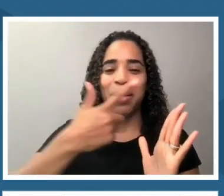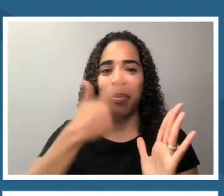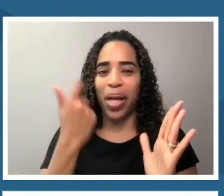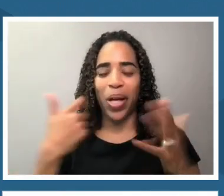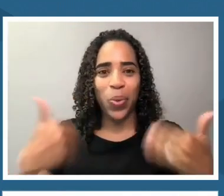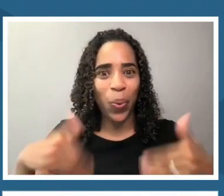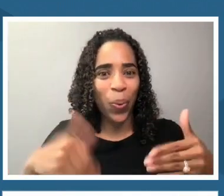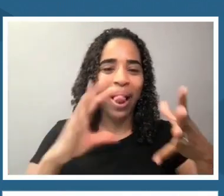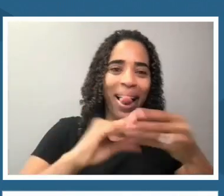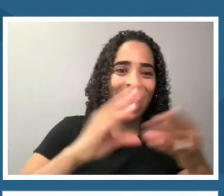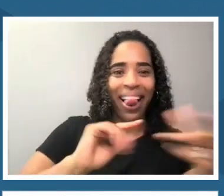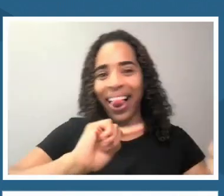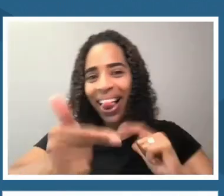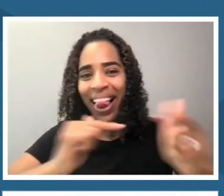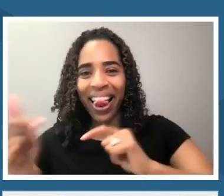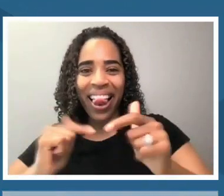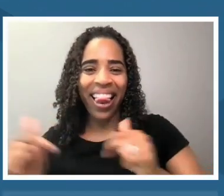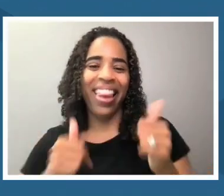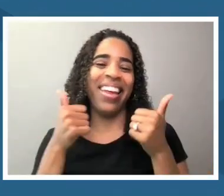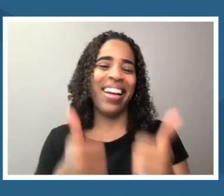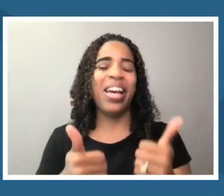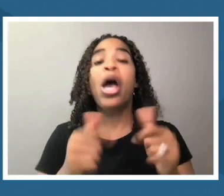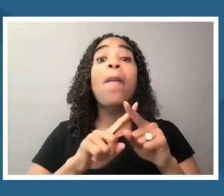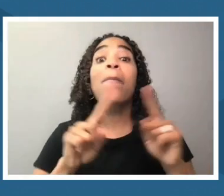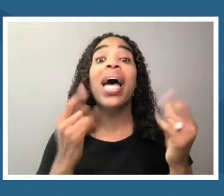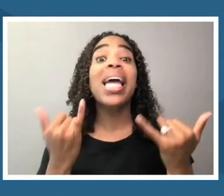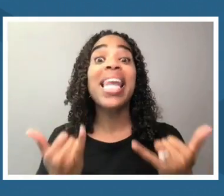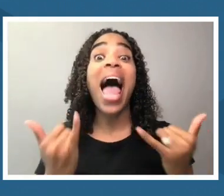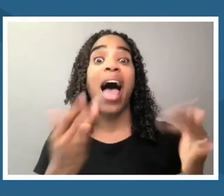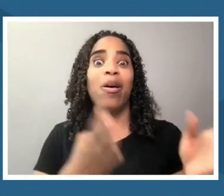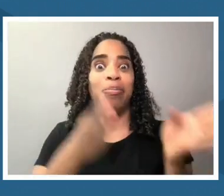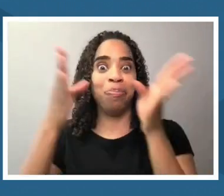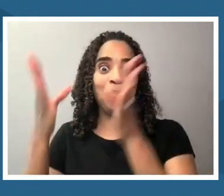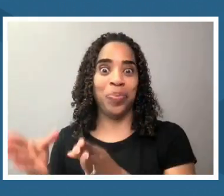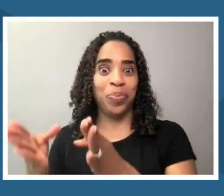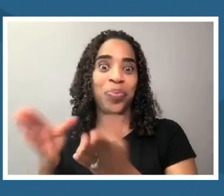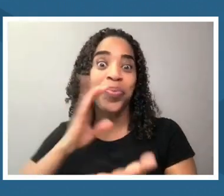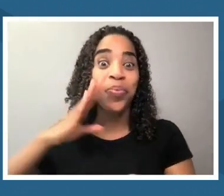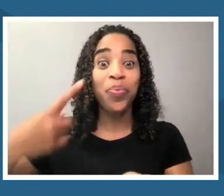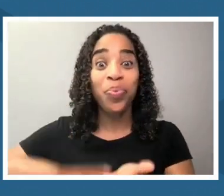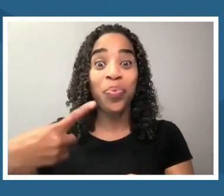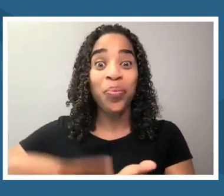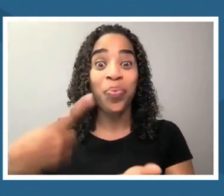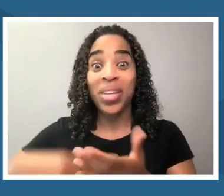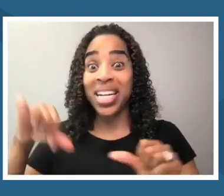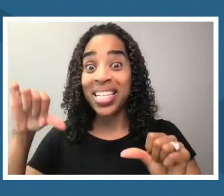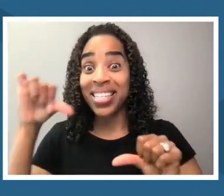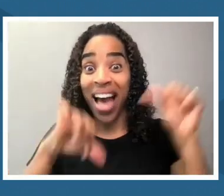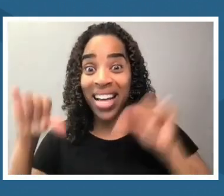these uh coming through but we're gonna dive in to some